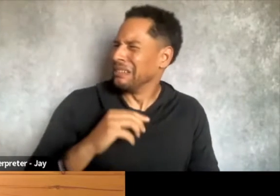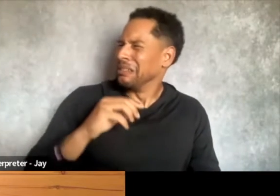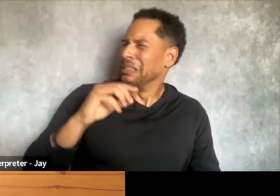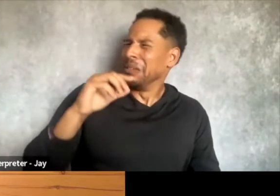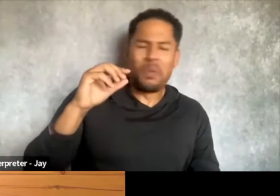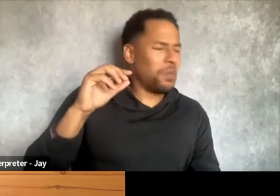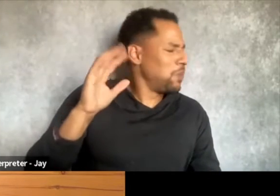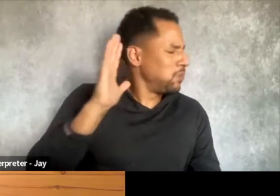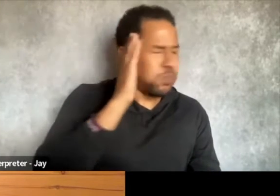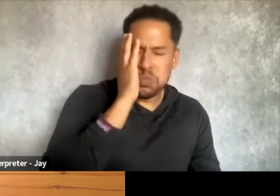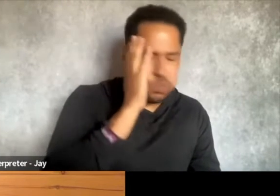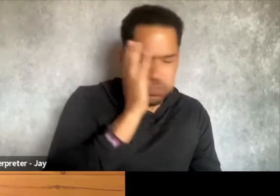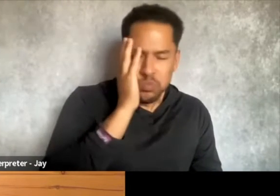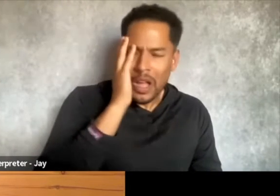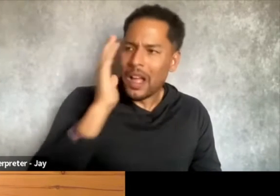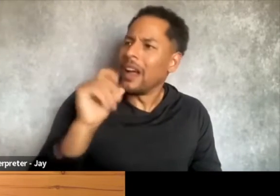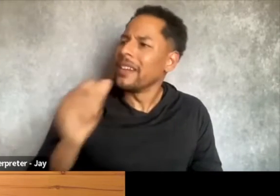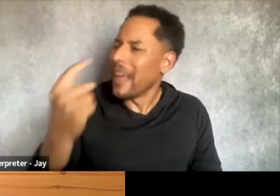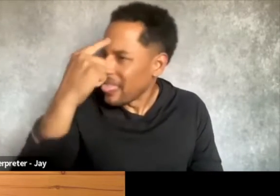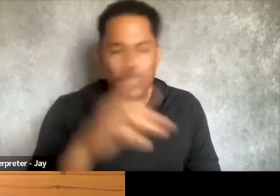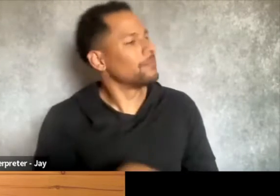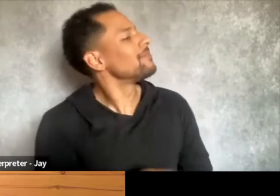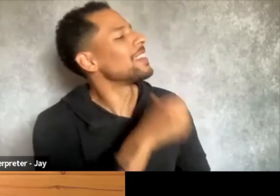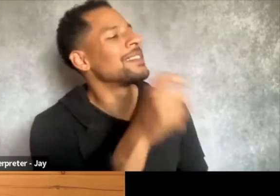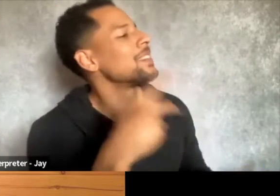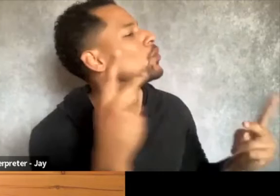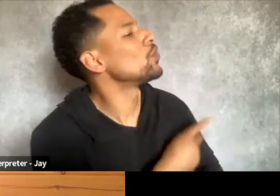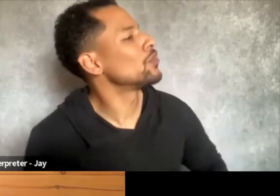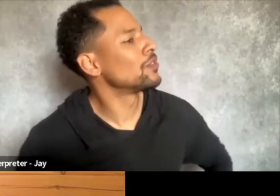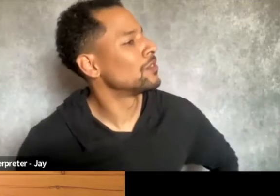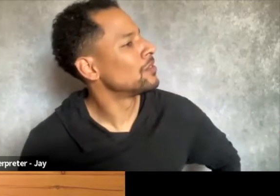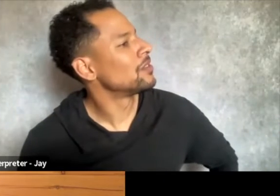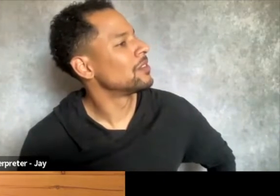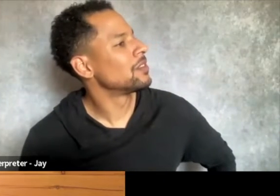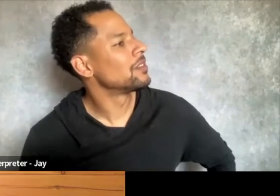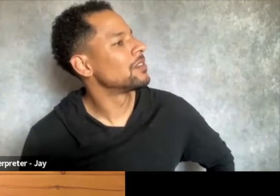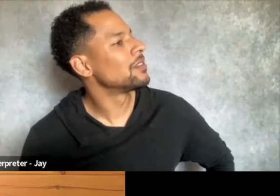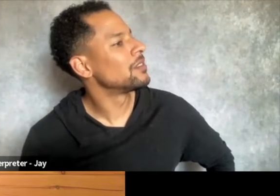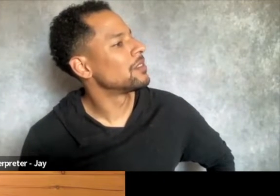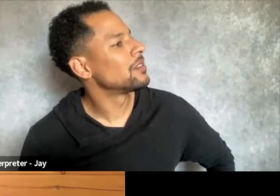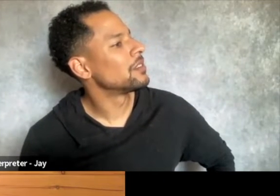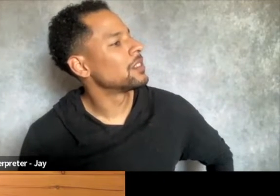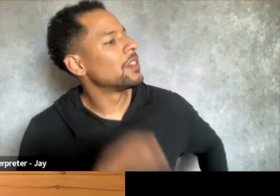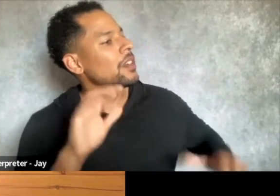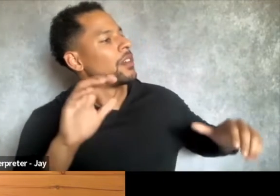That wasn't even the worst of it. Olkhovsky attempts to hug Val.